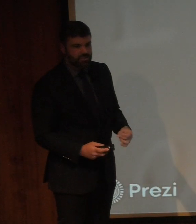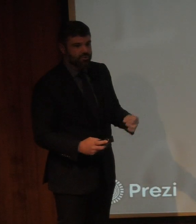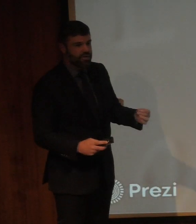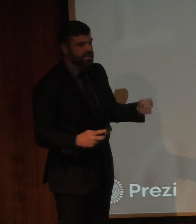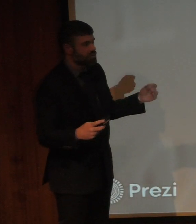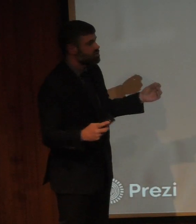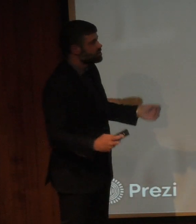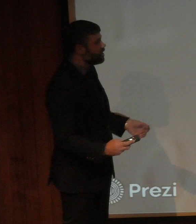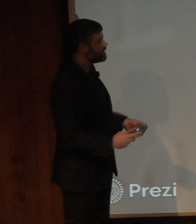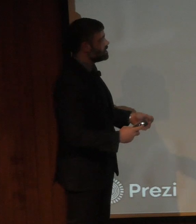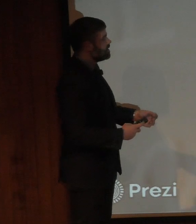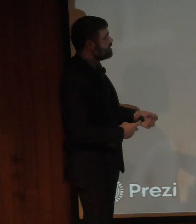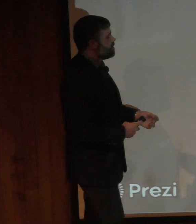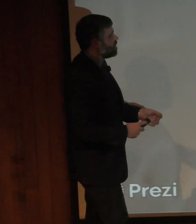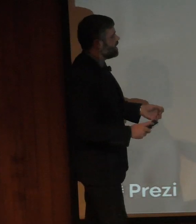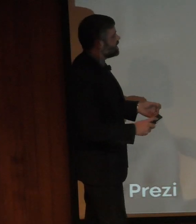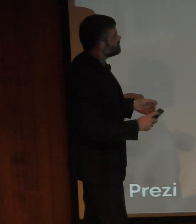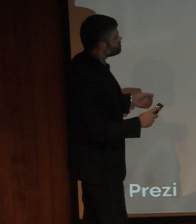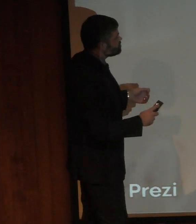The story gets started by,